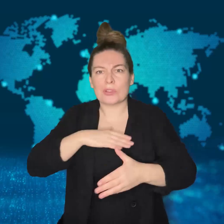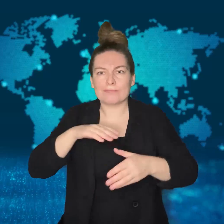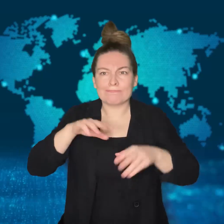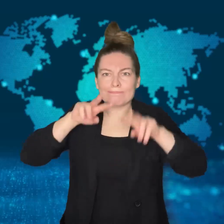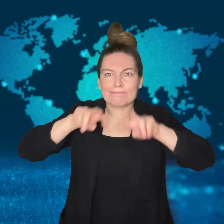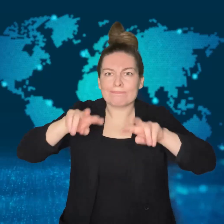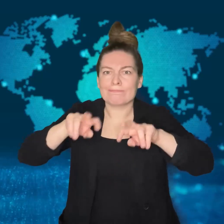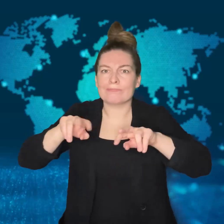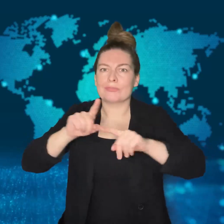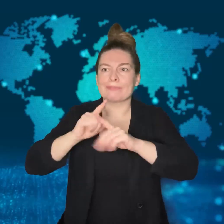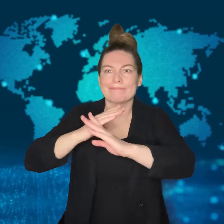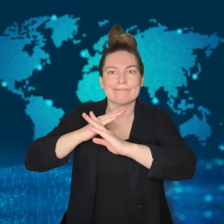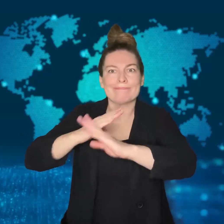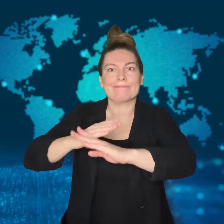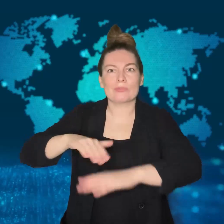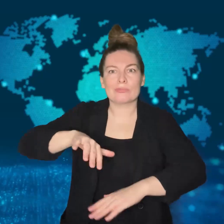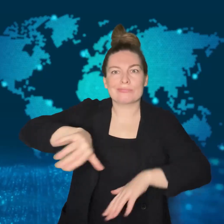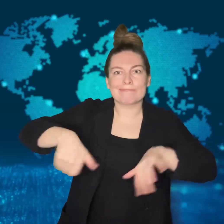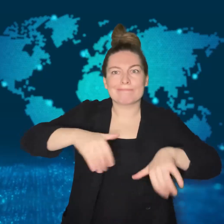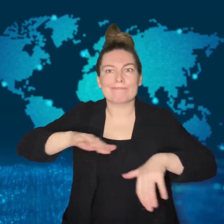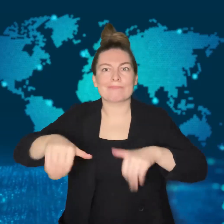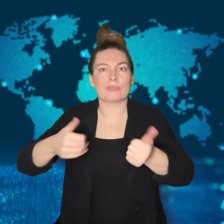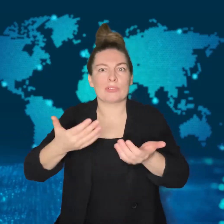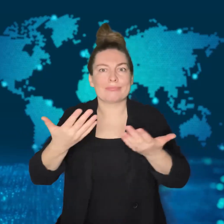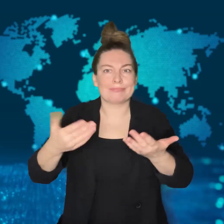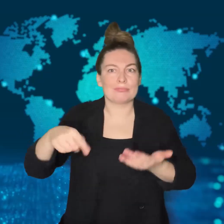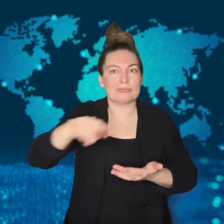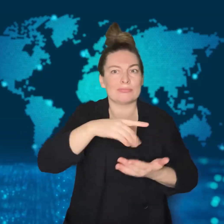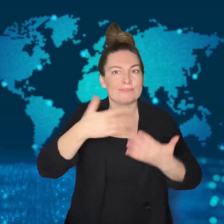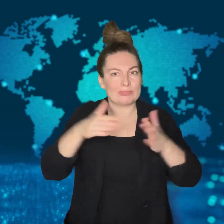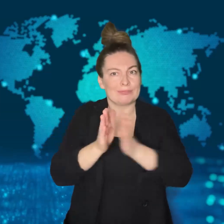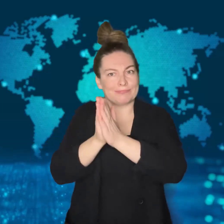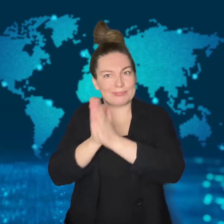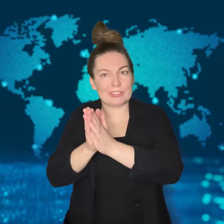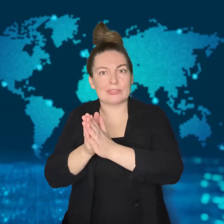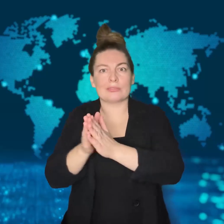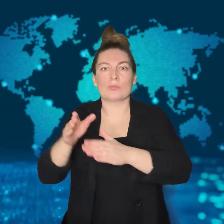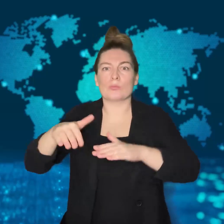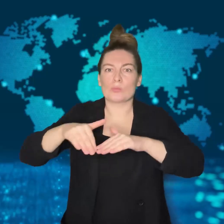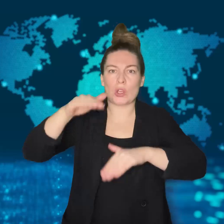The President has immunity from prosecution while he is in office,